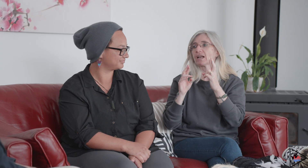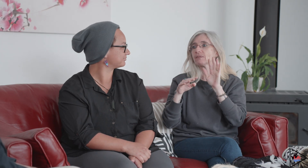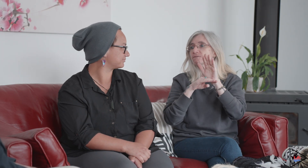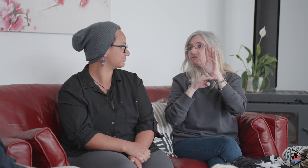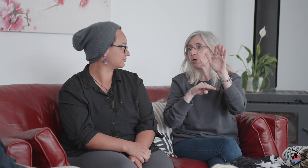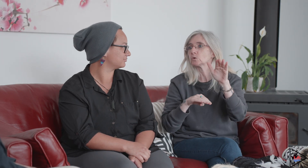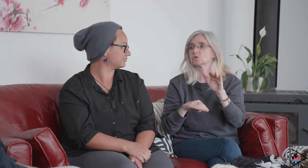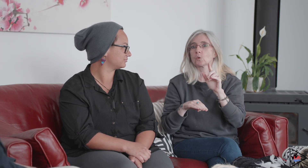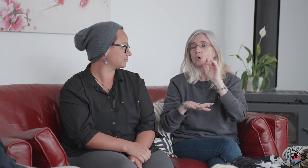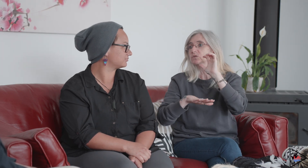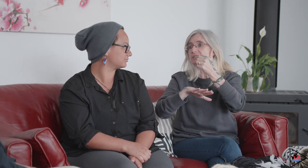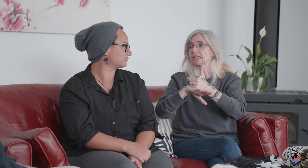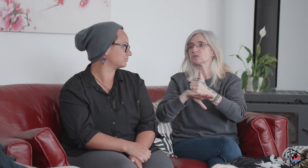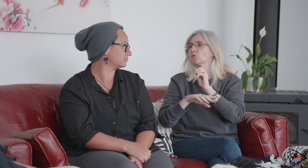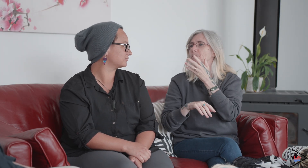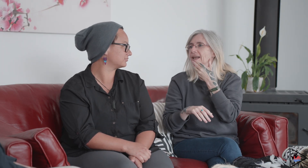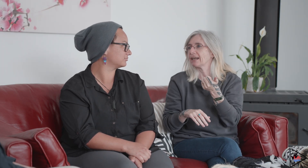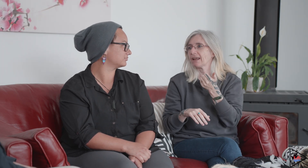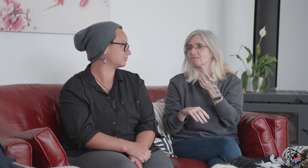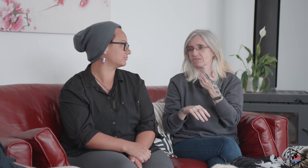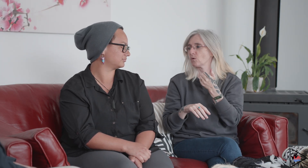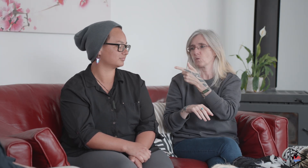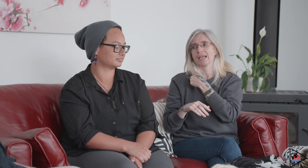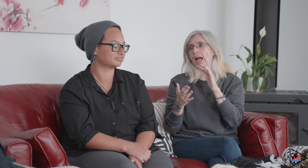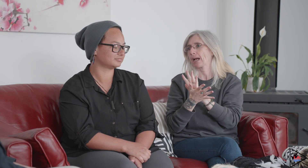And so hopefully we all have those opportunities. It would be lovely if we could establish something